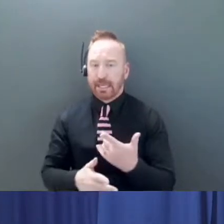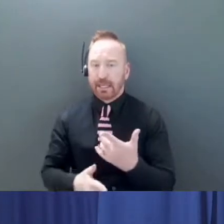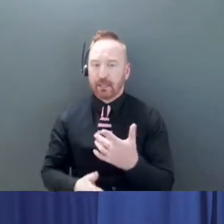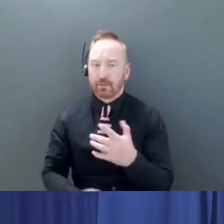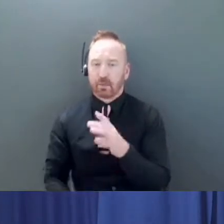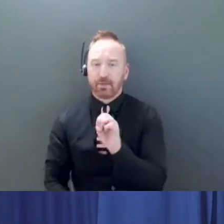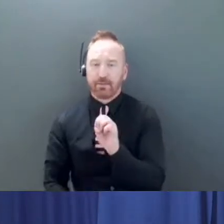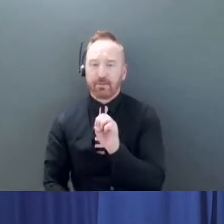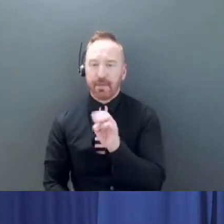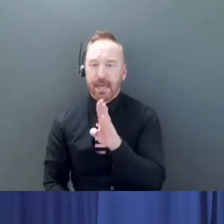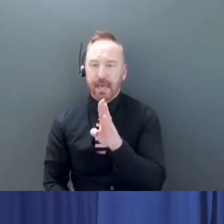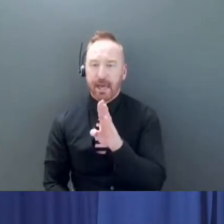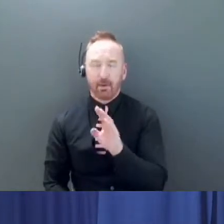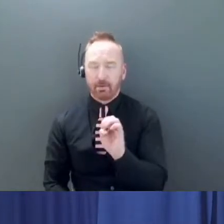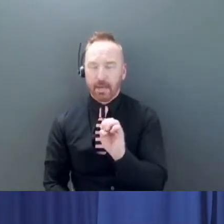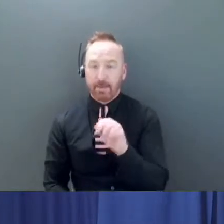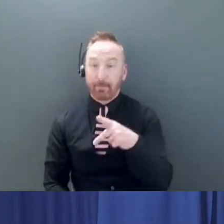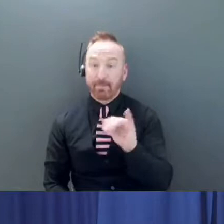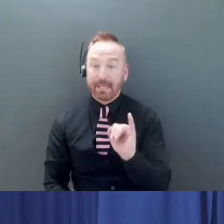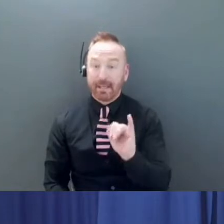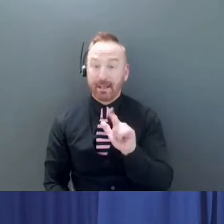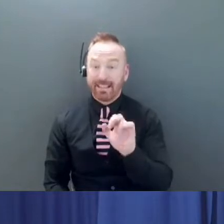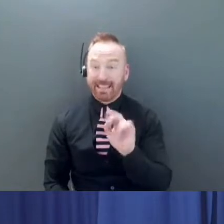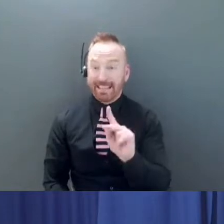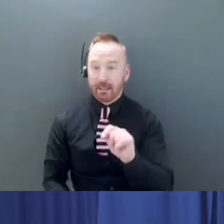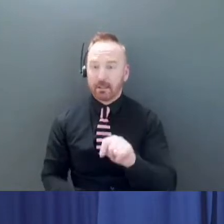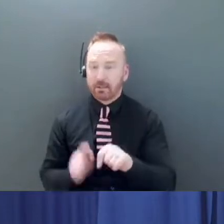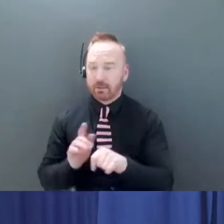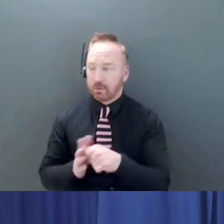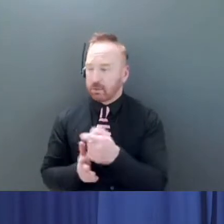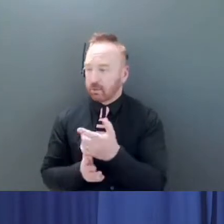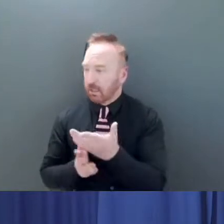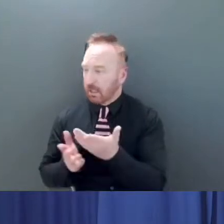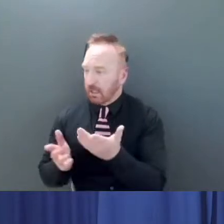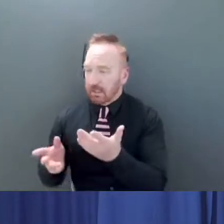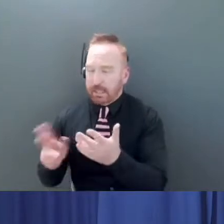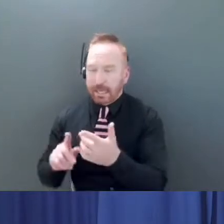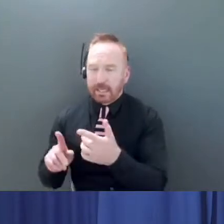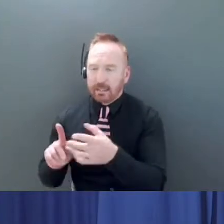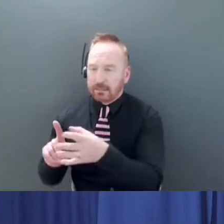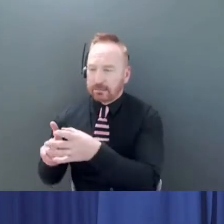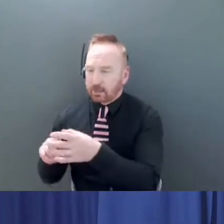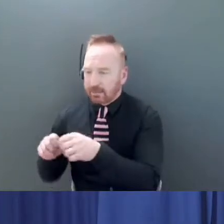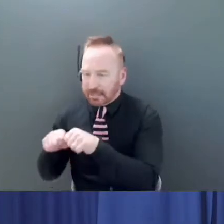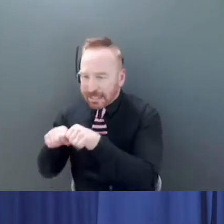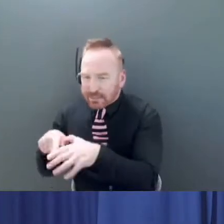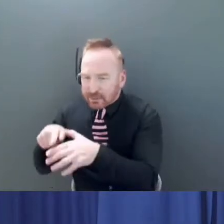EPIlinked or have cases to known links and clusters. So we are not seeing widespread